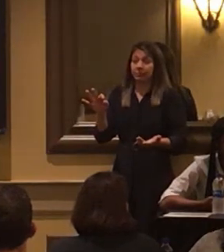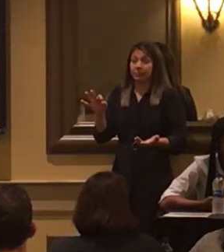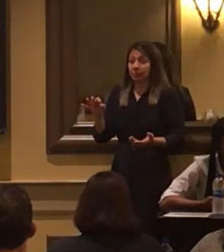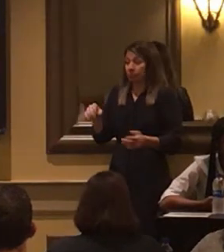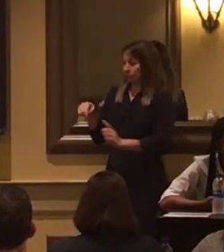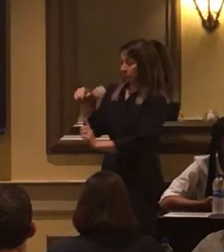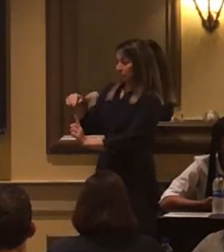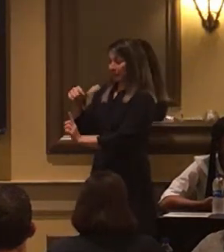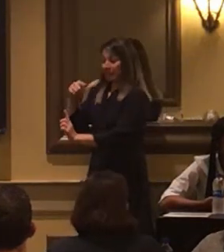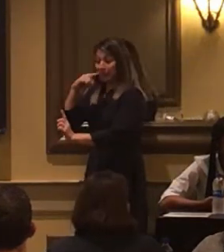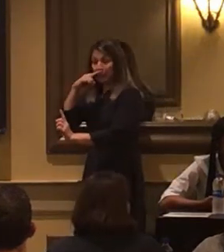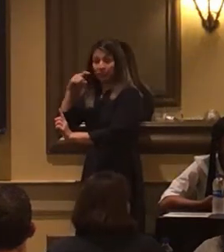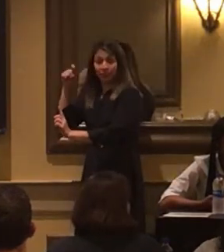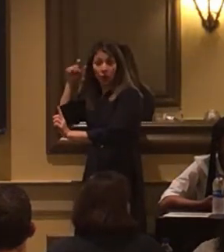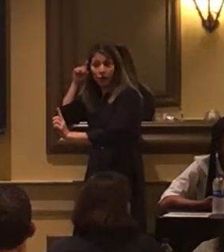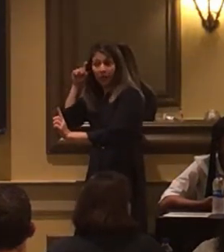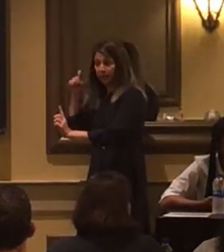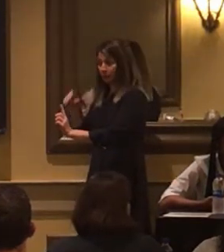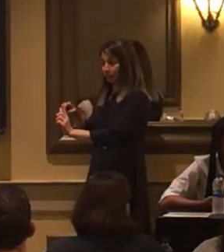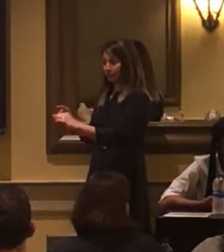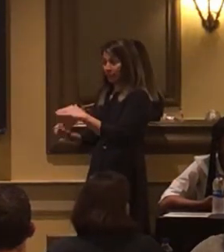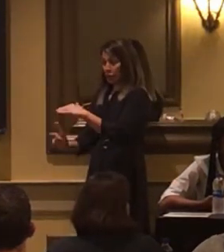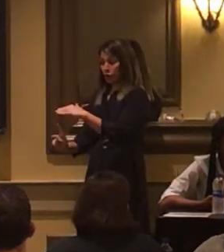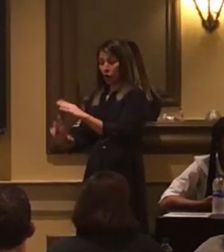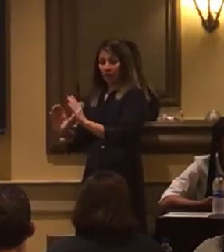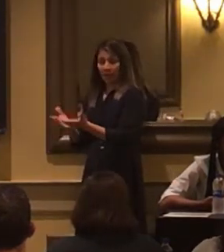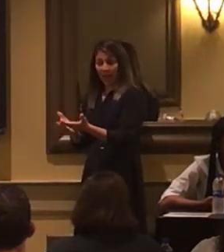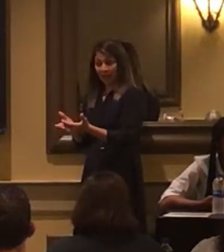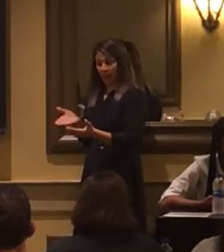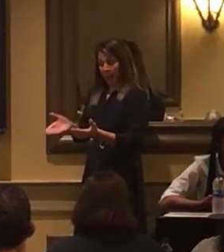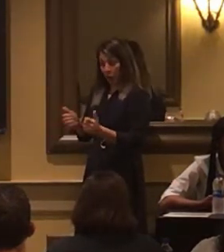in my kindergarten or elementary school,